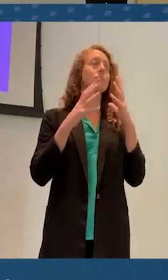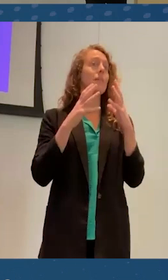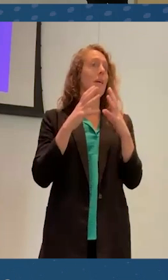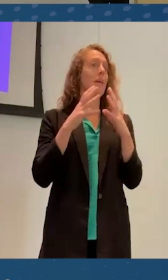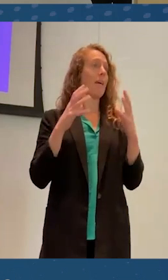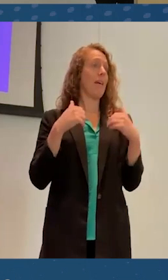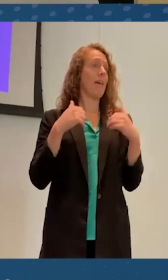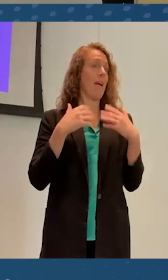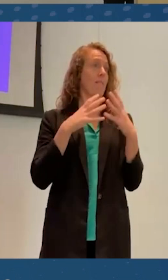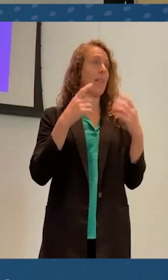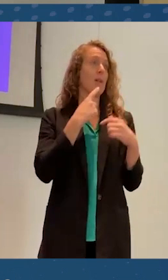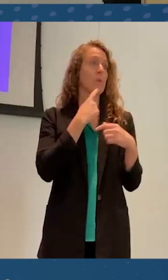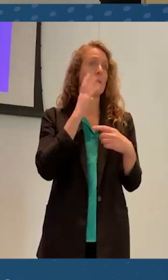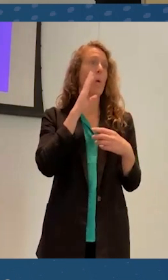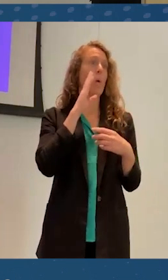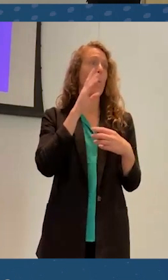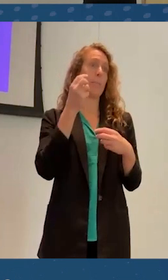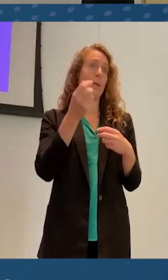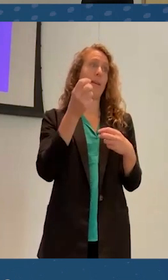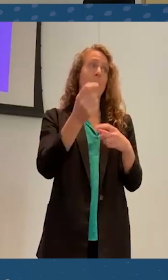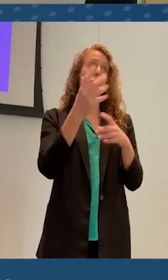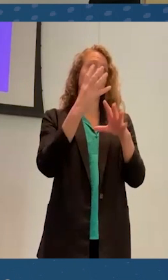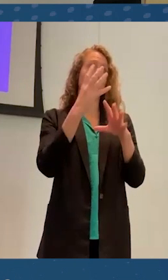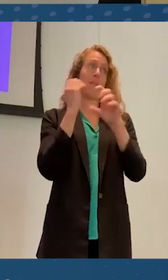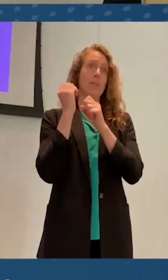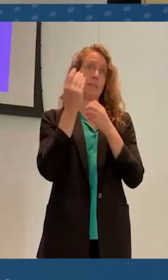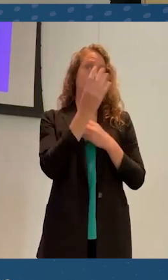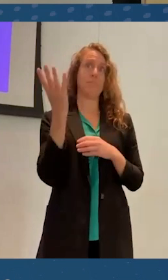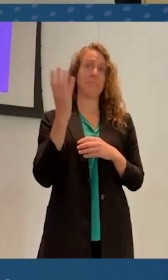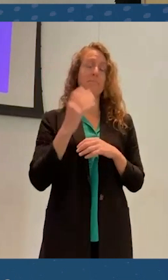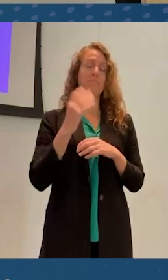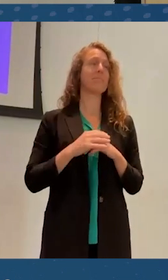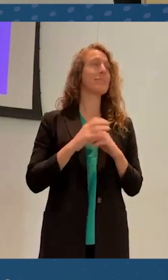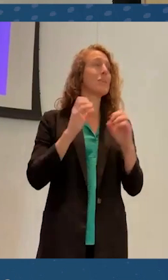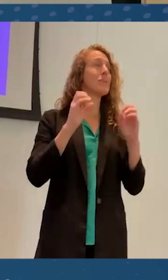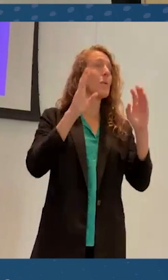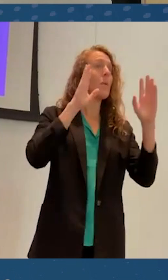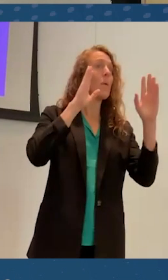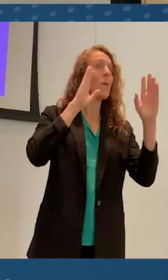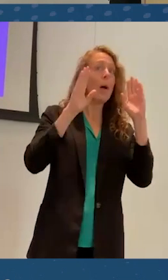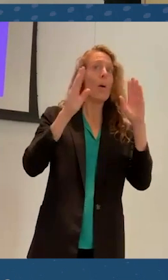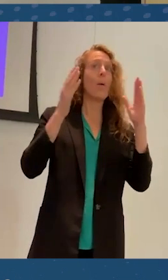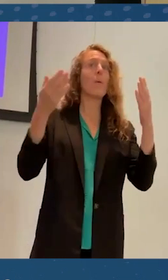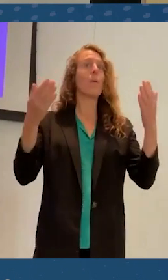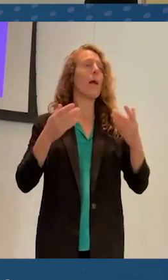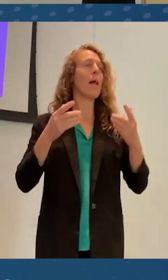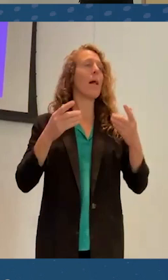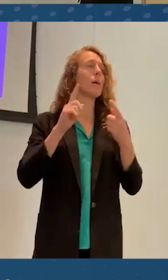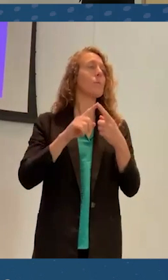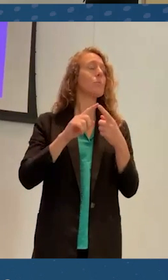I'm going to be moving pretty fast. So hello, and welcome to, Do You See What I'm Saying?